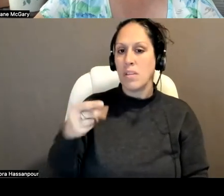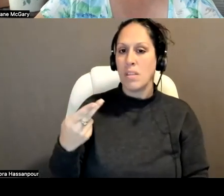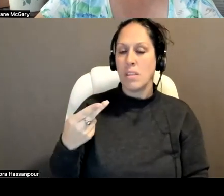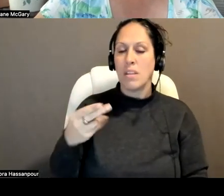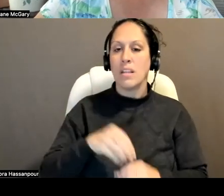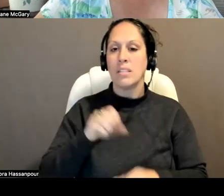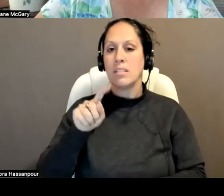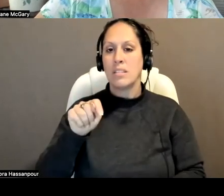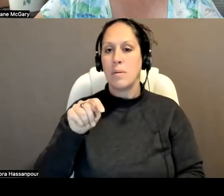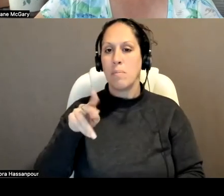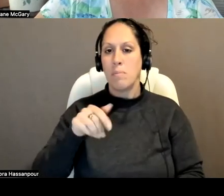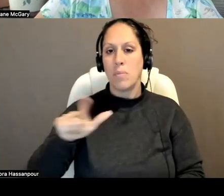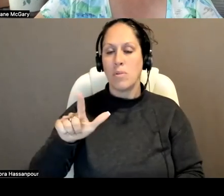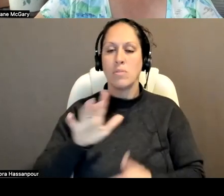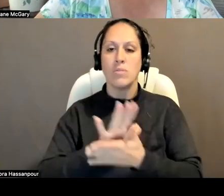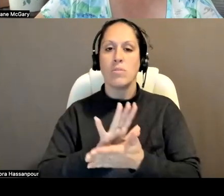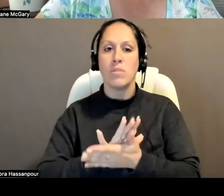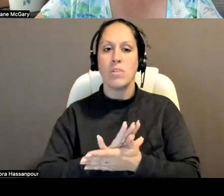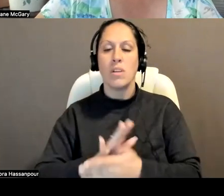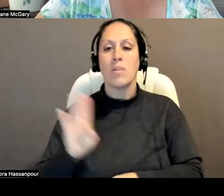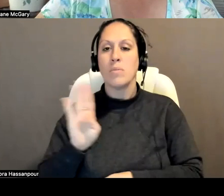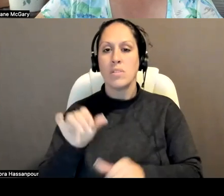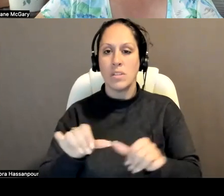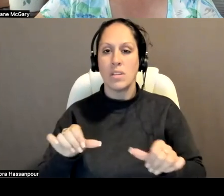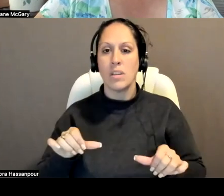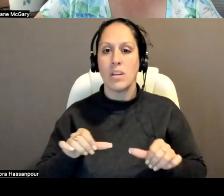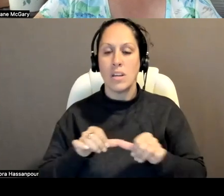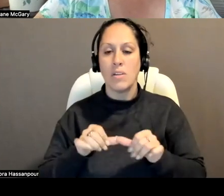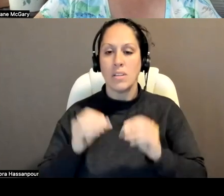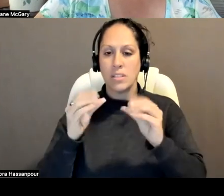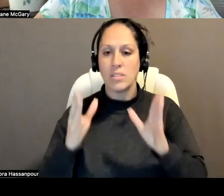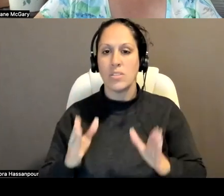Johnny Mok, a Boston area cellist, freelancer and teacher, was born in Hong Kong.